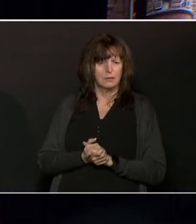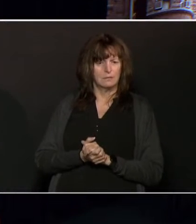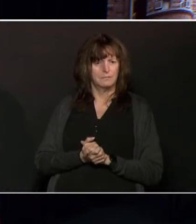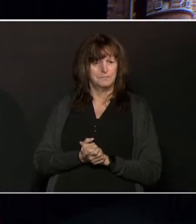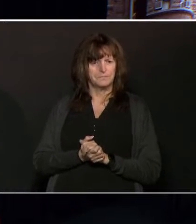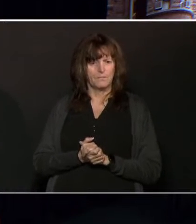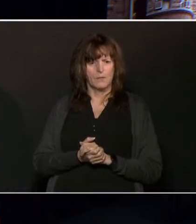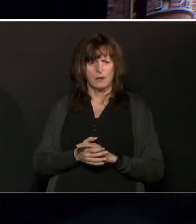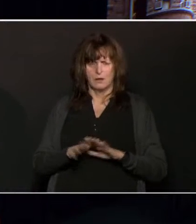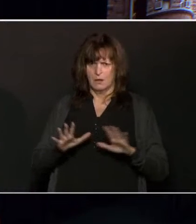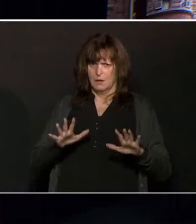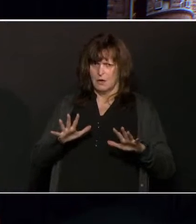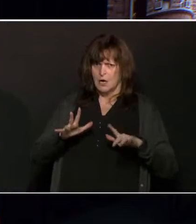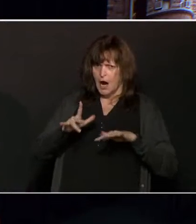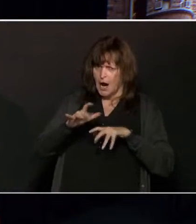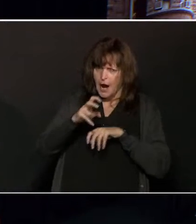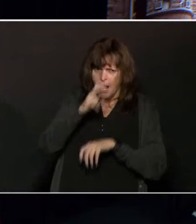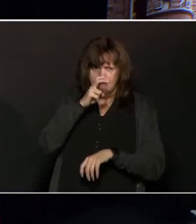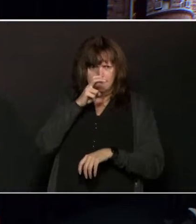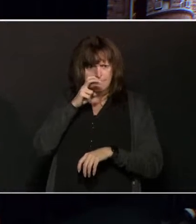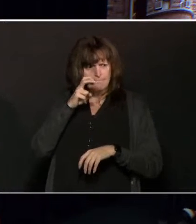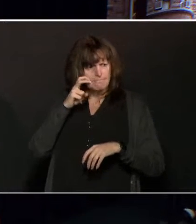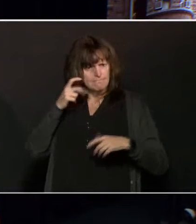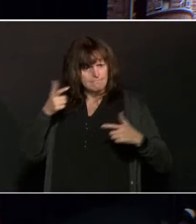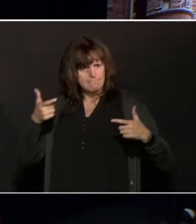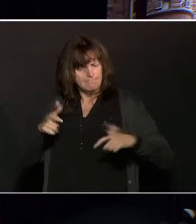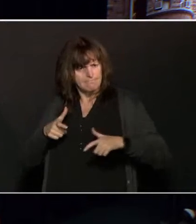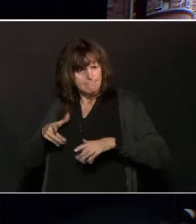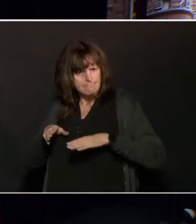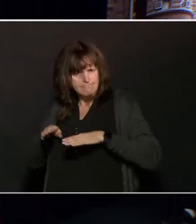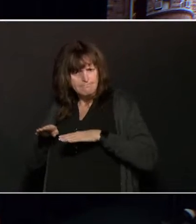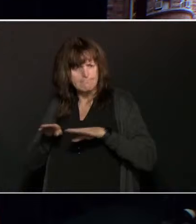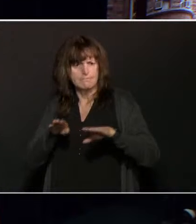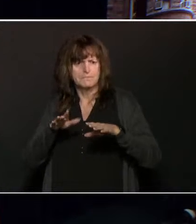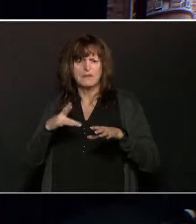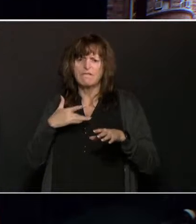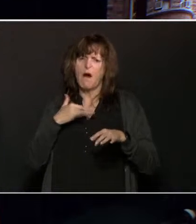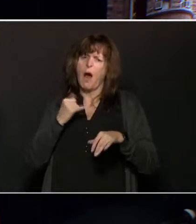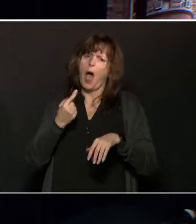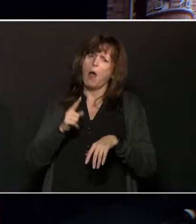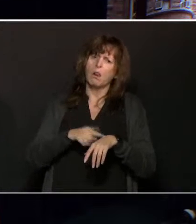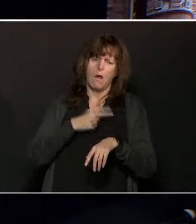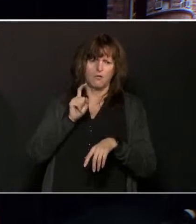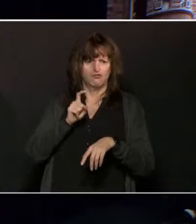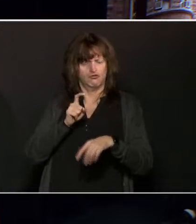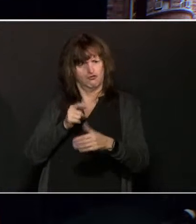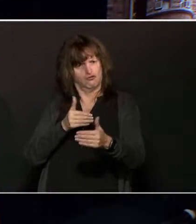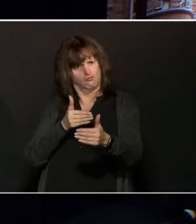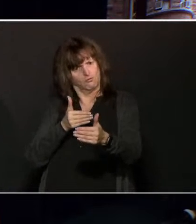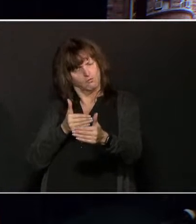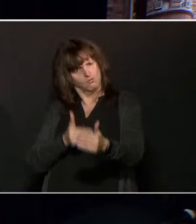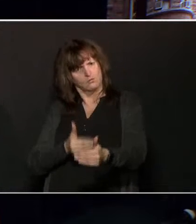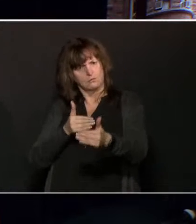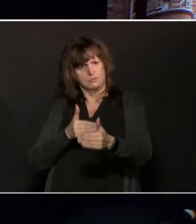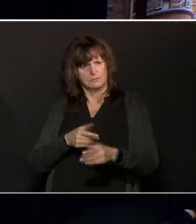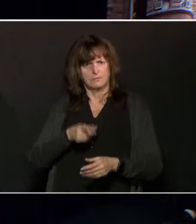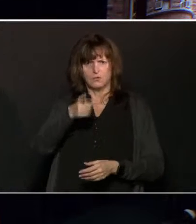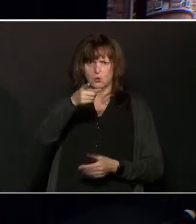THERE'S A VERY GOOD PAPER THAT JUST CAME OUT THERE'S A VERY GOOD PAPER THAT JUST CAME OUT FOR JUST CAME OUT FOR IMO VERMONT ROD ROD ZACK AND ROD ROD ZACK AND COLLEAGUES THAT LOOKS ROD ROD ZACK AND COLLEAGUES THAT LOOKS AT